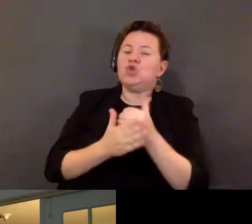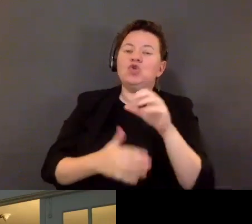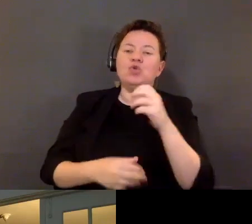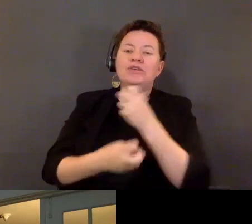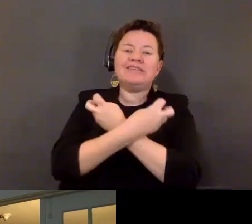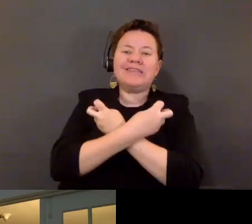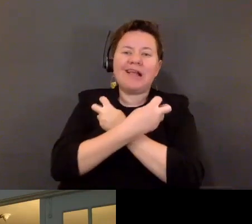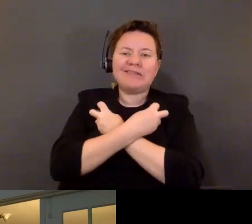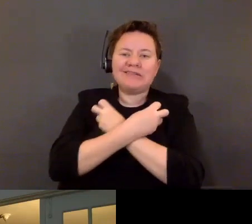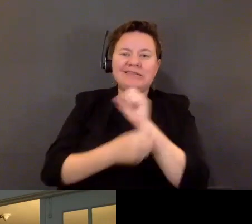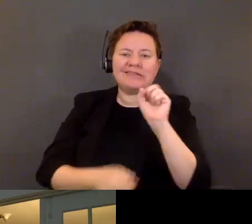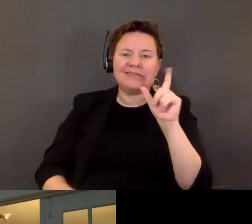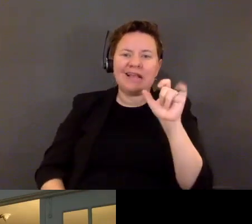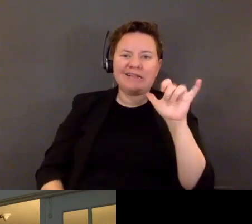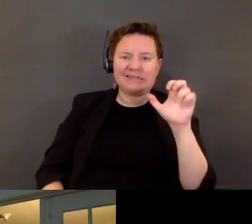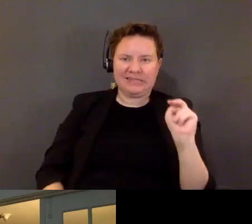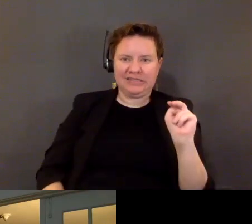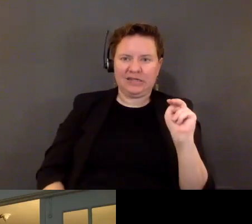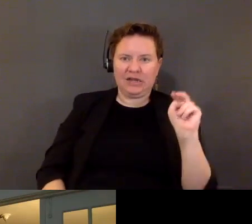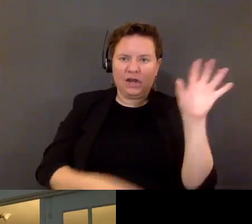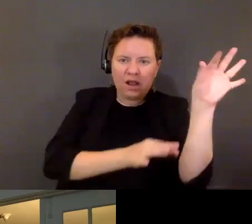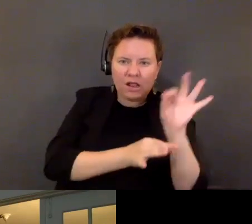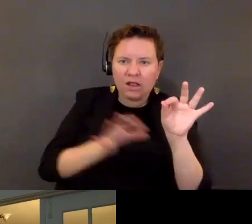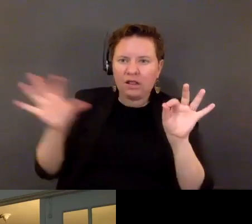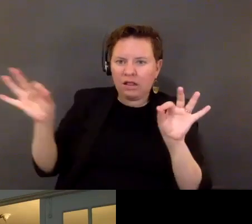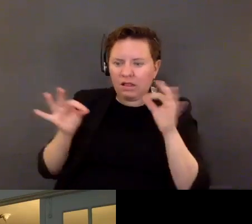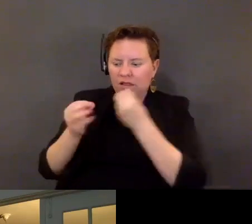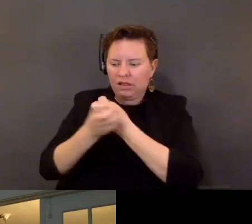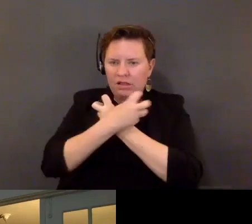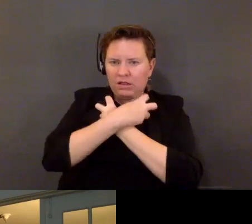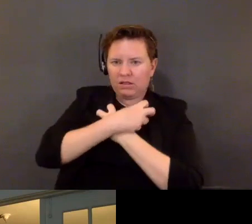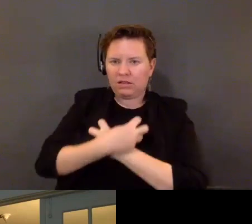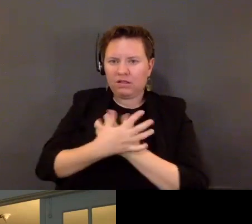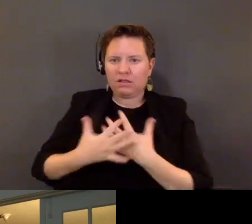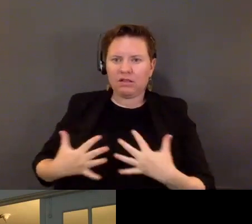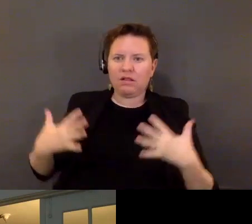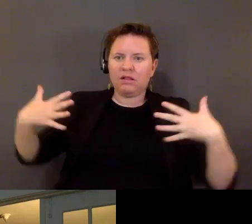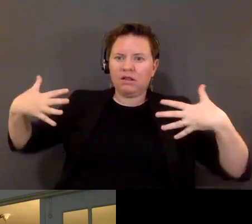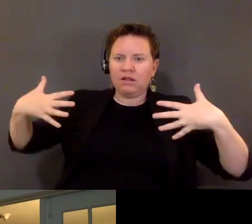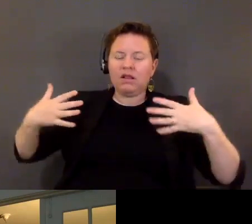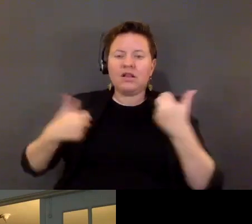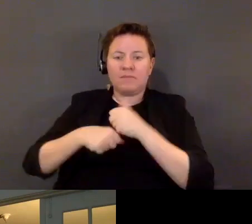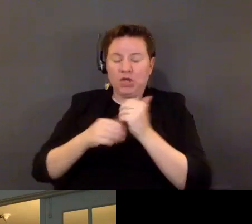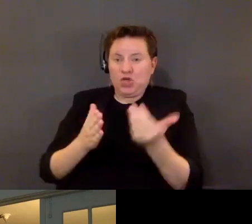and it struck me that you had created a new skeleton in this book that it it